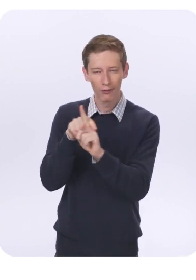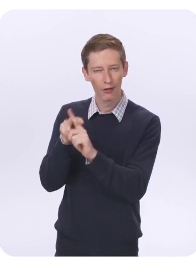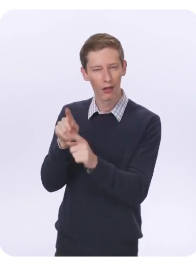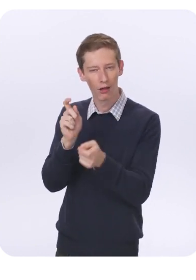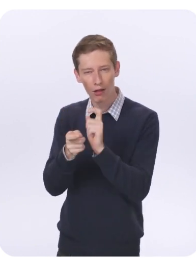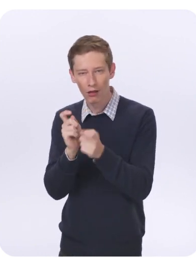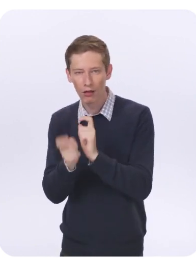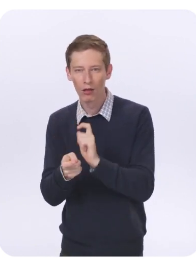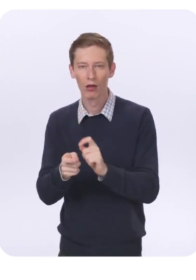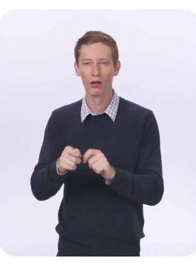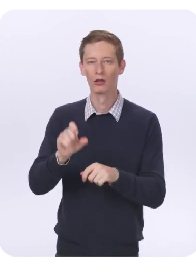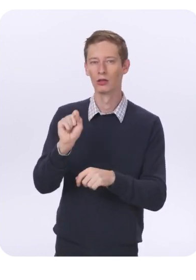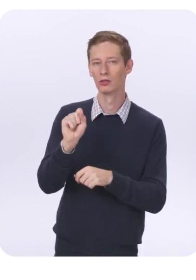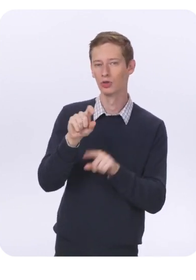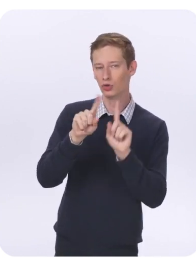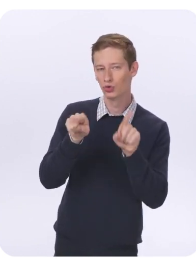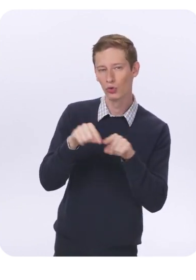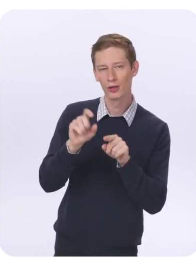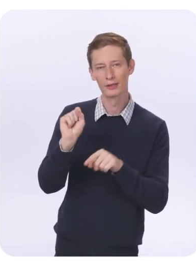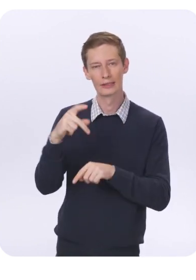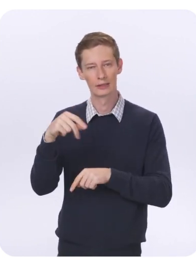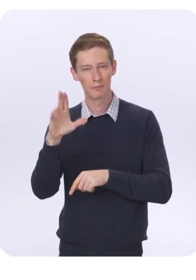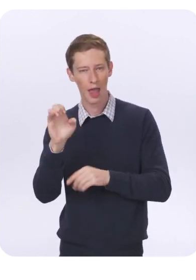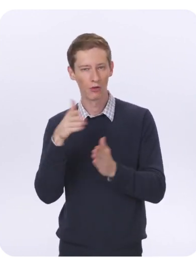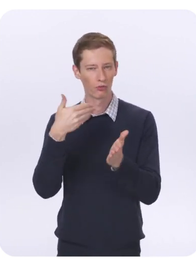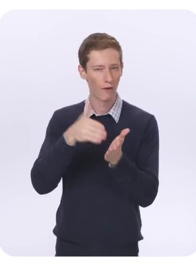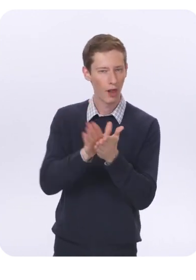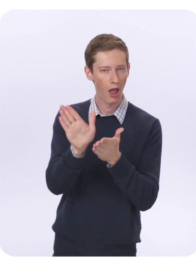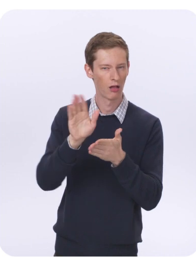you name it, and only then jump to native resolution.